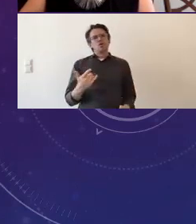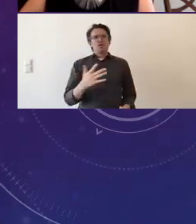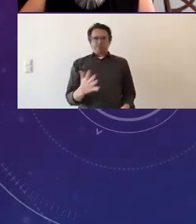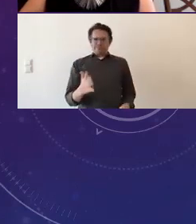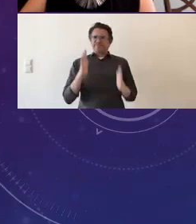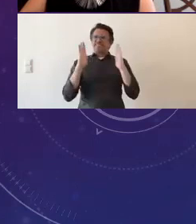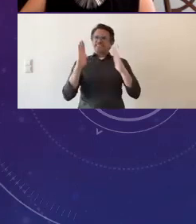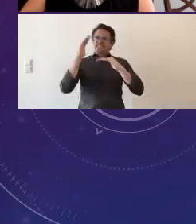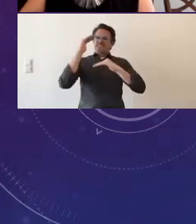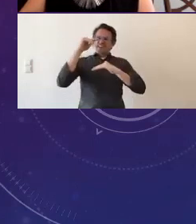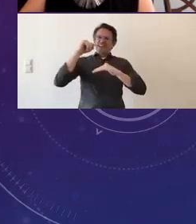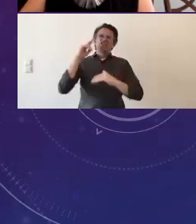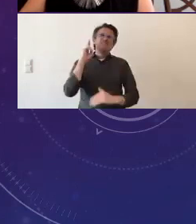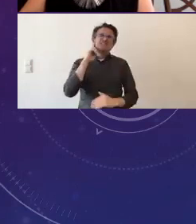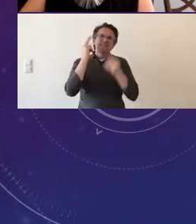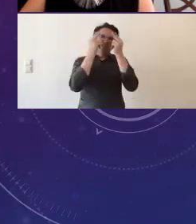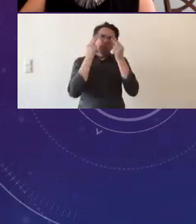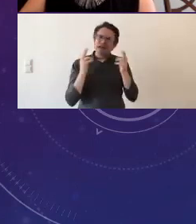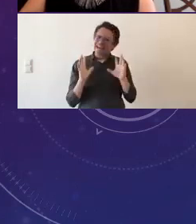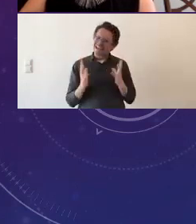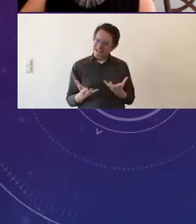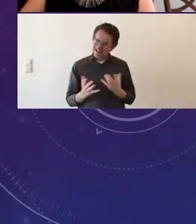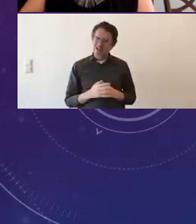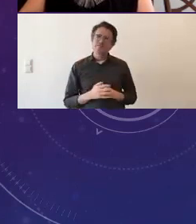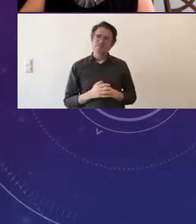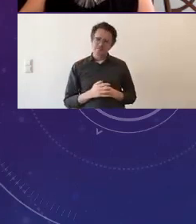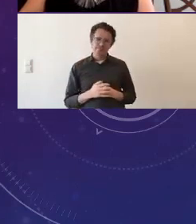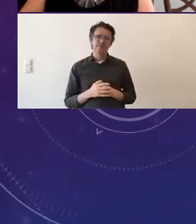when they are deaf or hard-of-hearing and then the same for those with visual